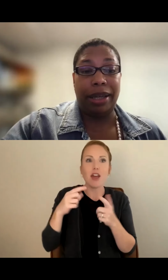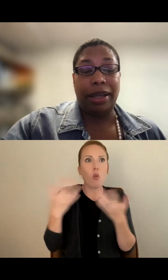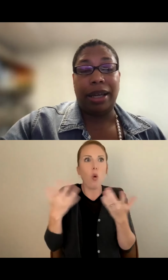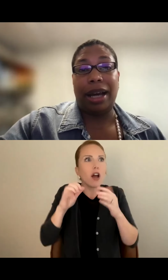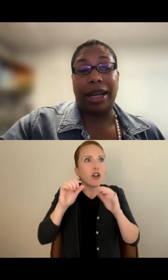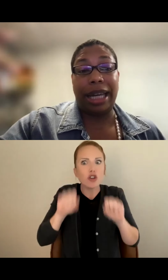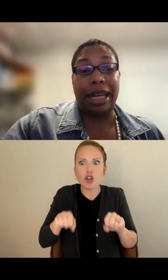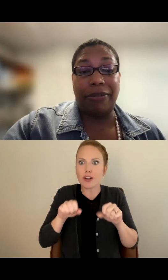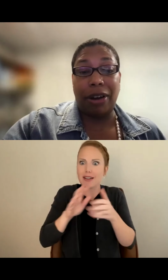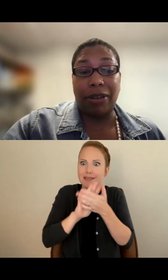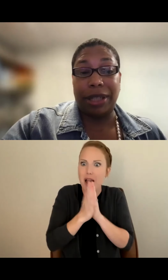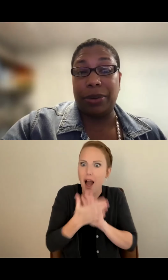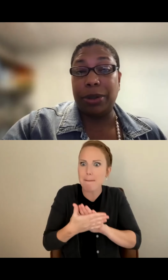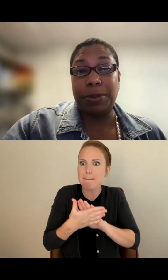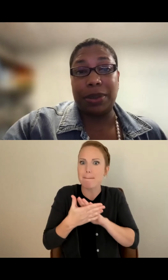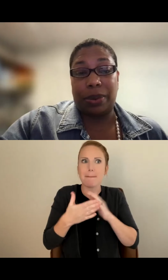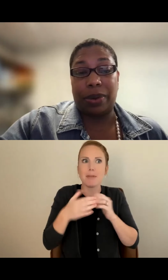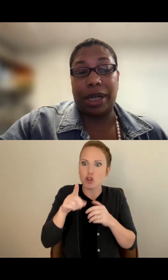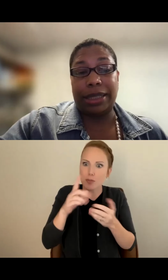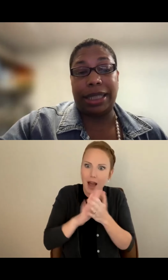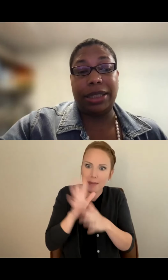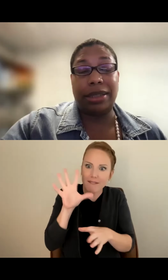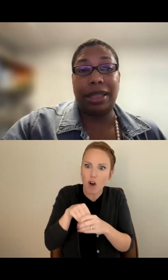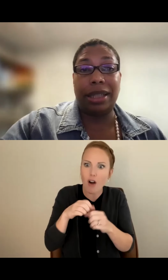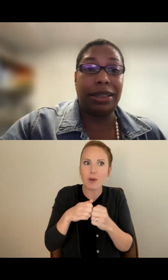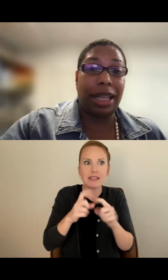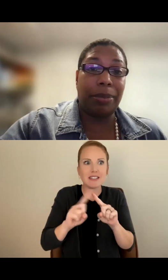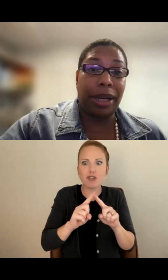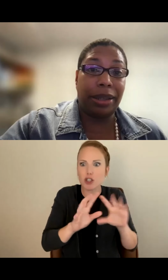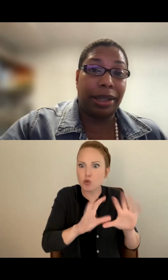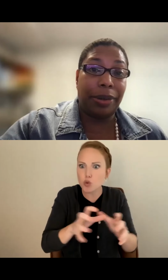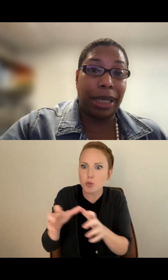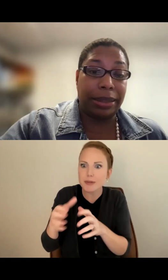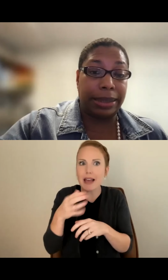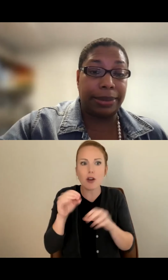Getting involved in groups or organizations and celebrating the little wins.